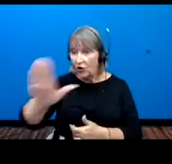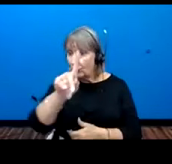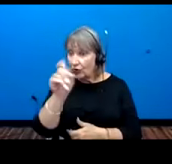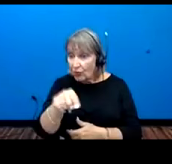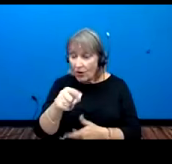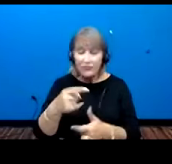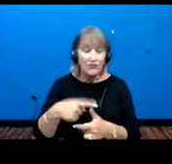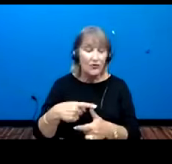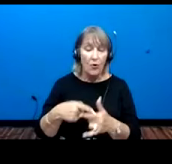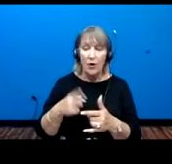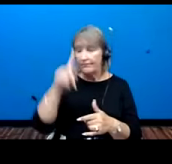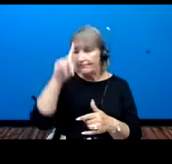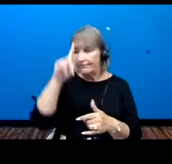we'll be happy to answer.